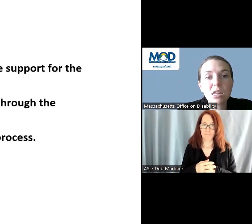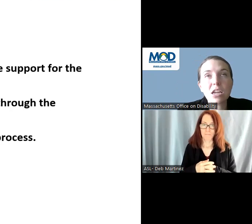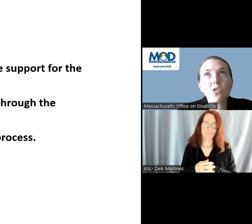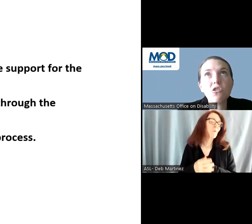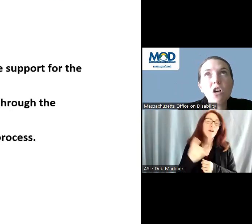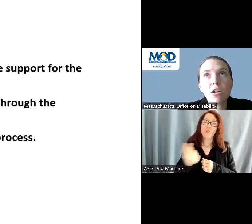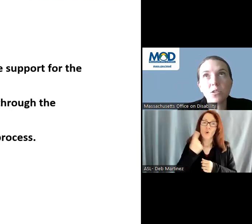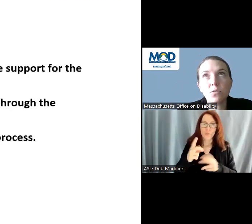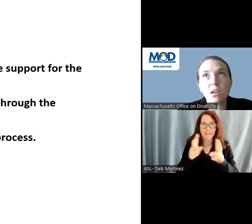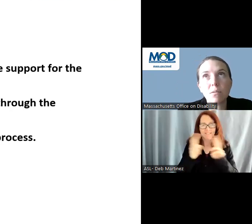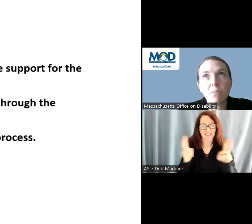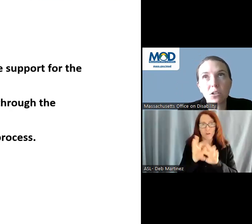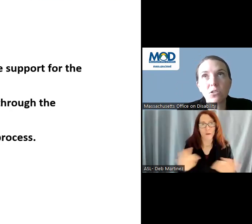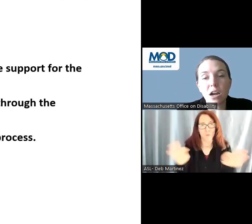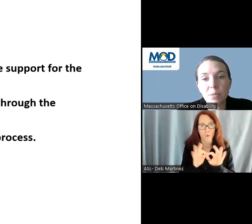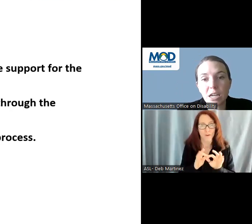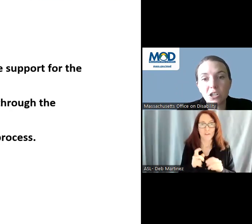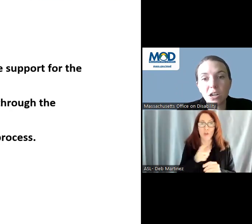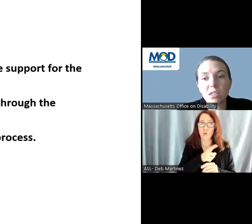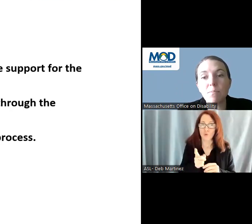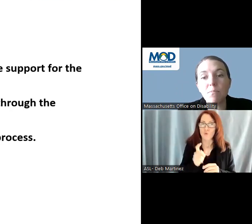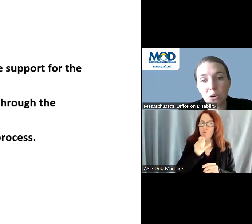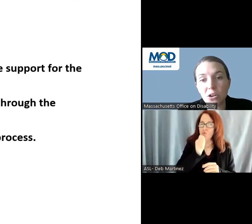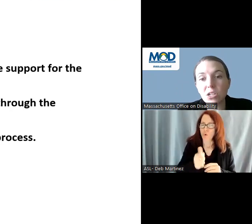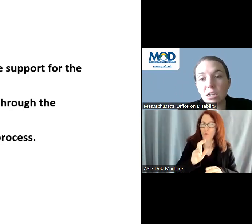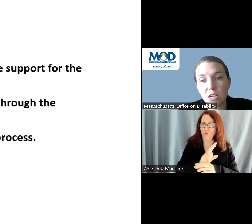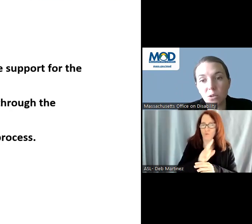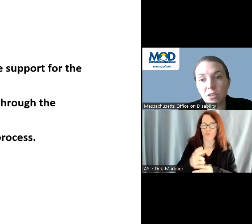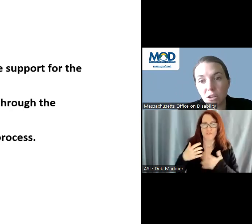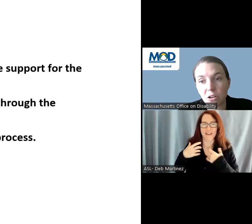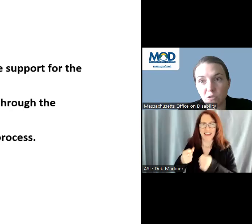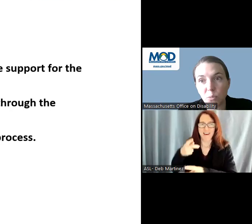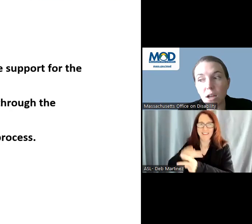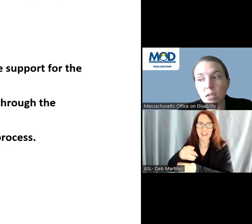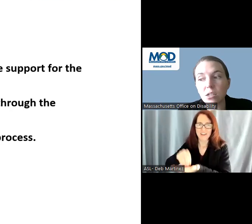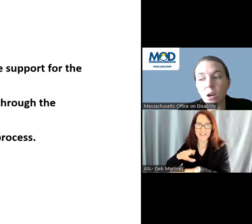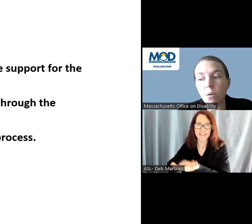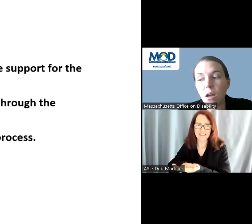that you're not using medical documentation as a barrier to continuing the interactive process so